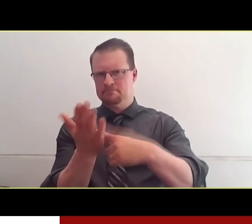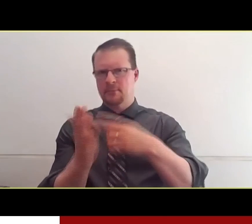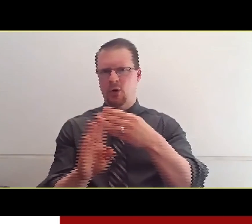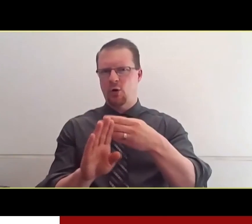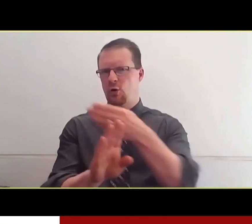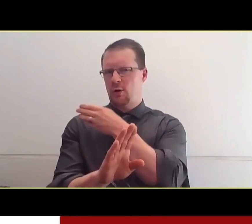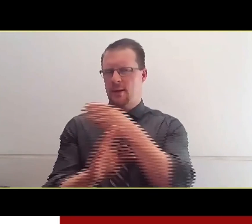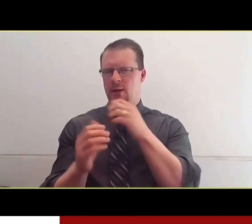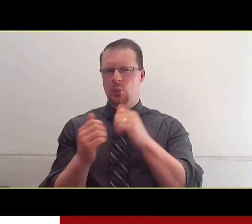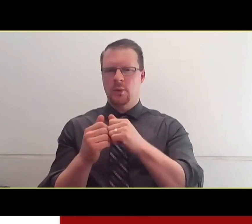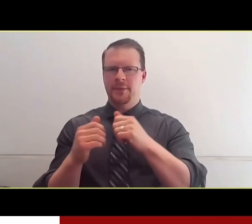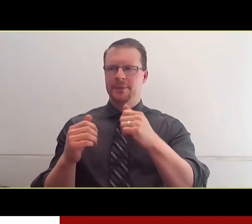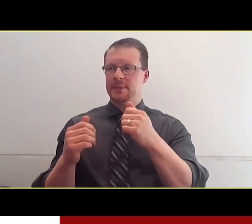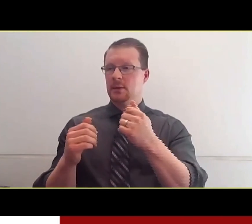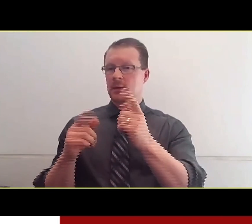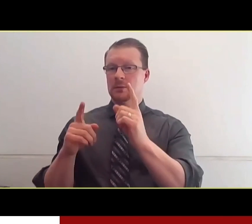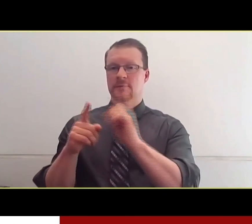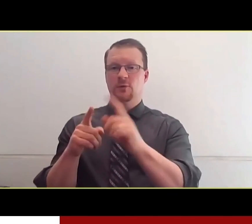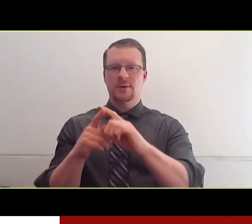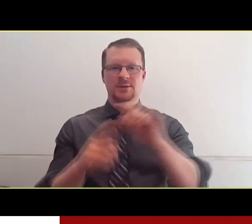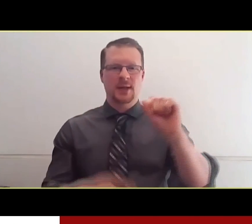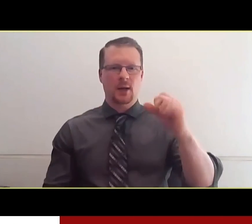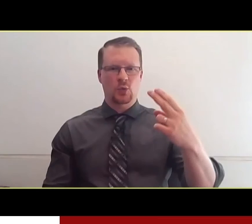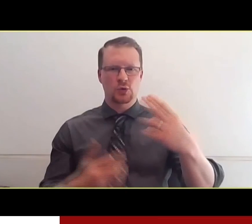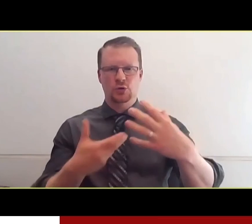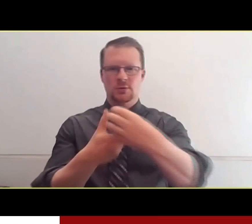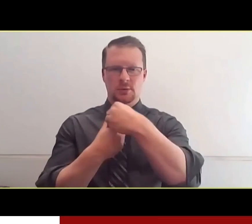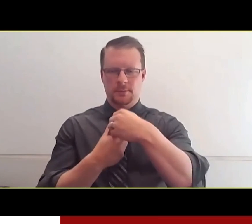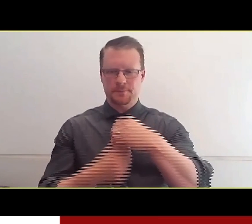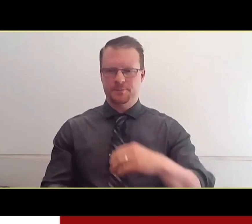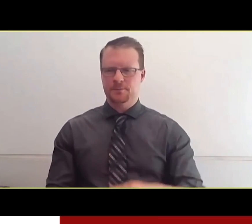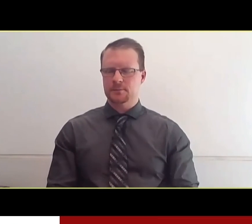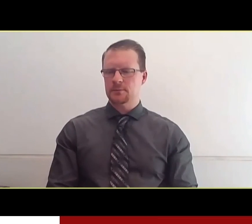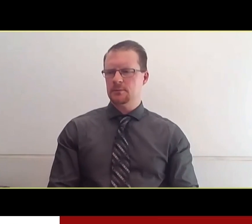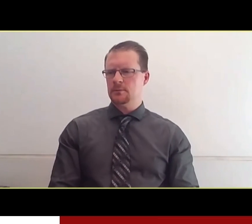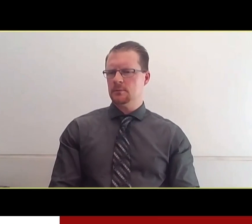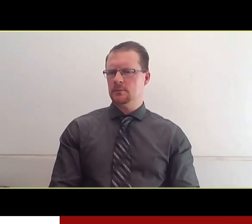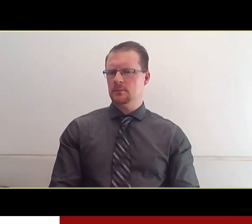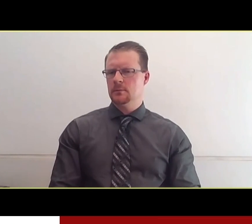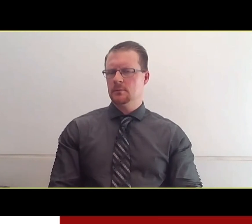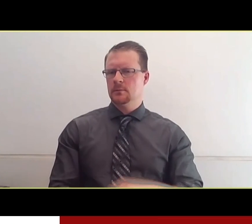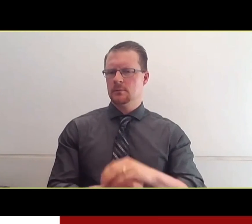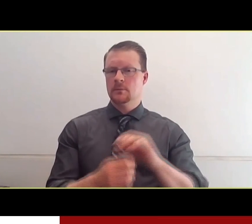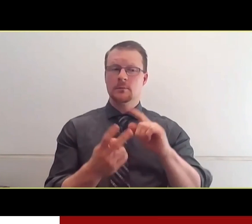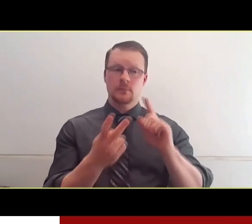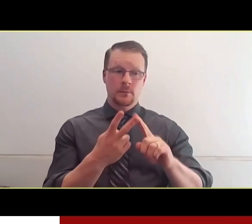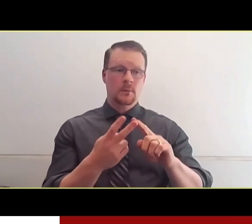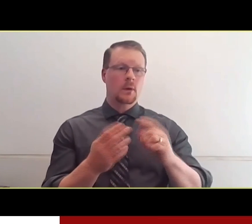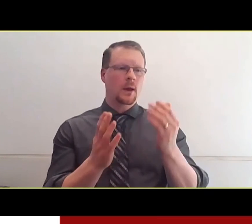having conversations early in the process, with a variety of stakeholders involved is crucial.